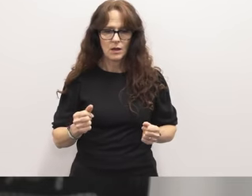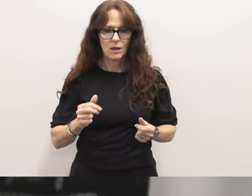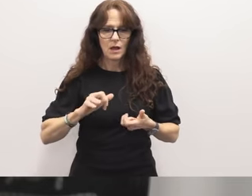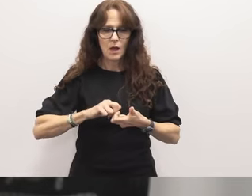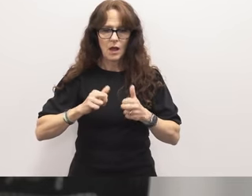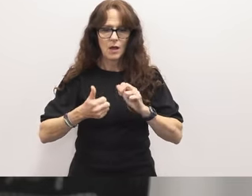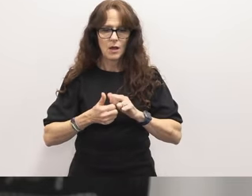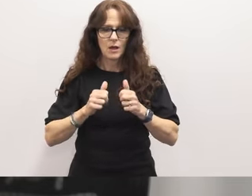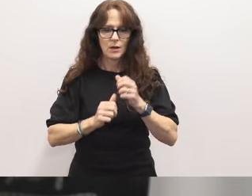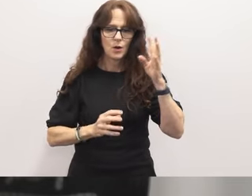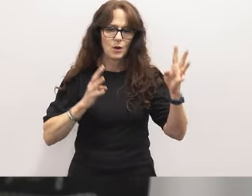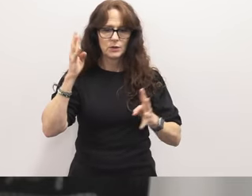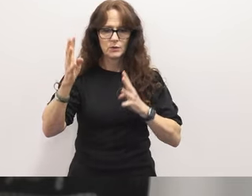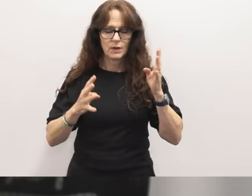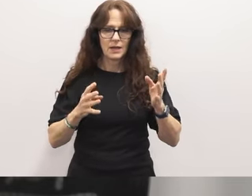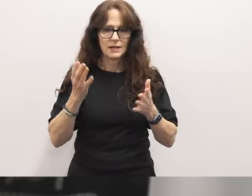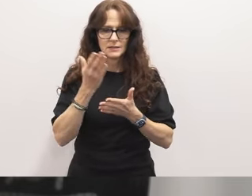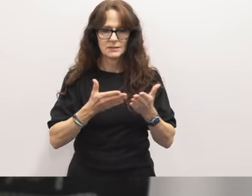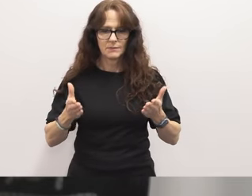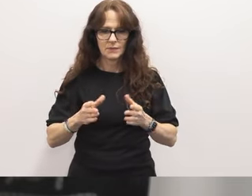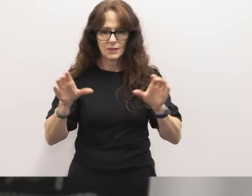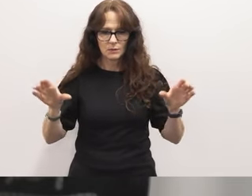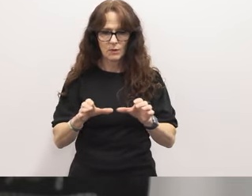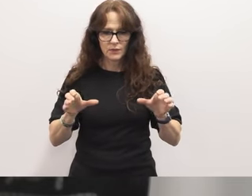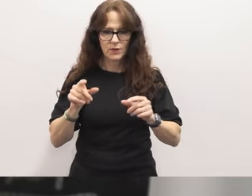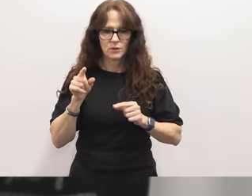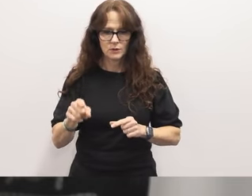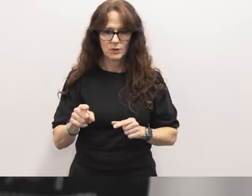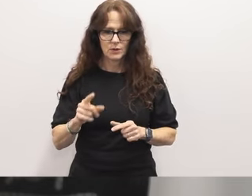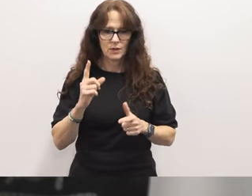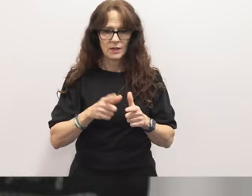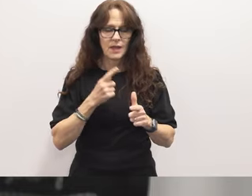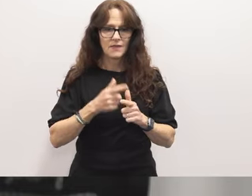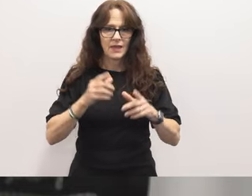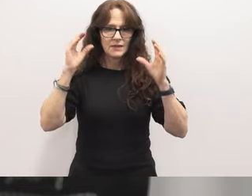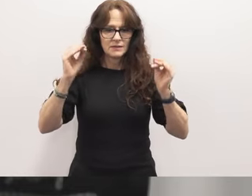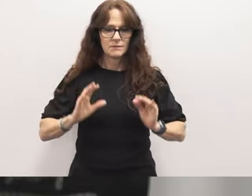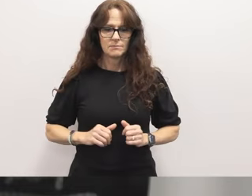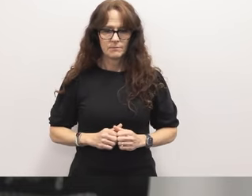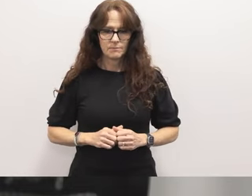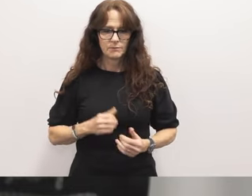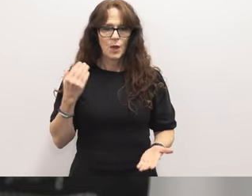or to create something, which is what they're doing. And then the teacher just says, "Prove it."